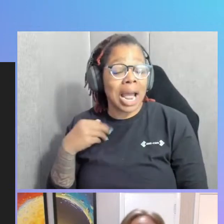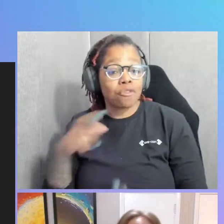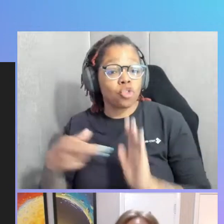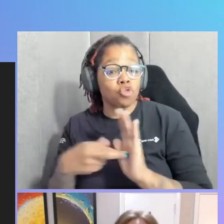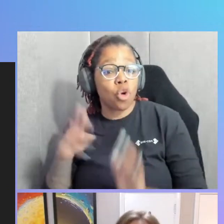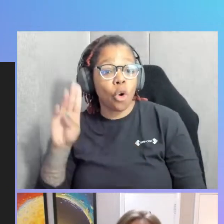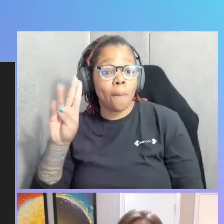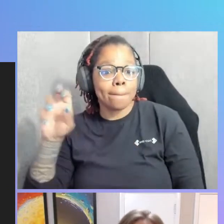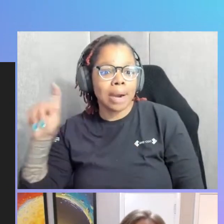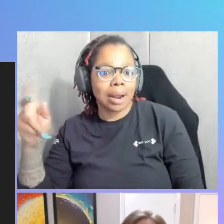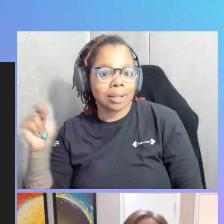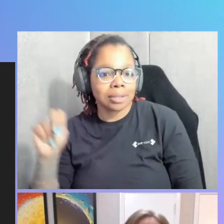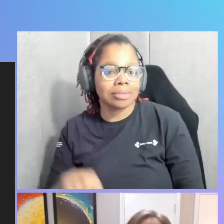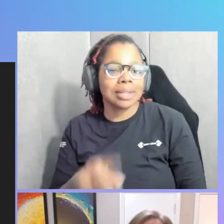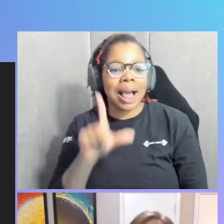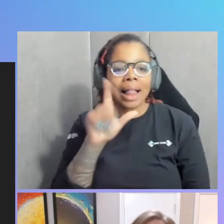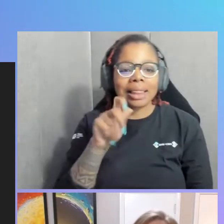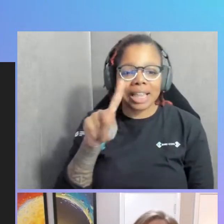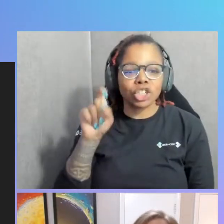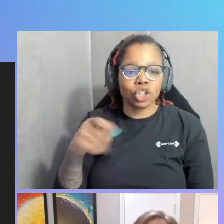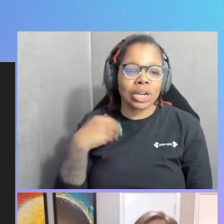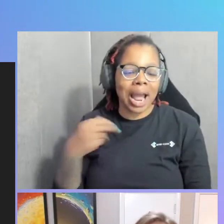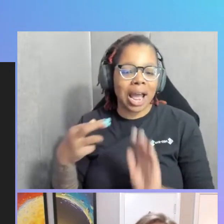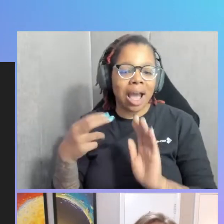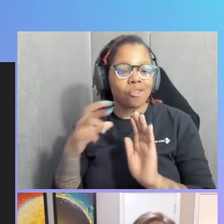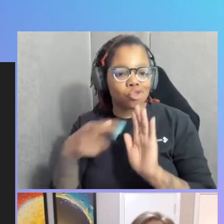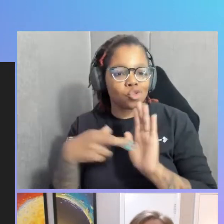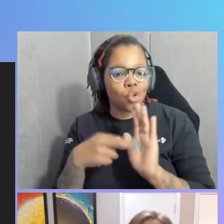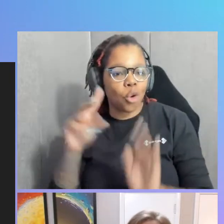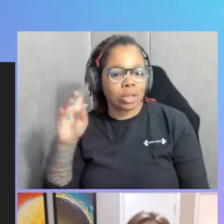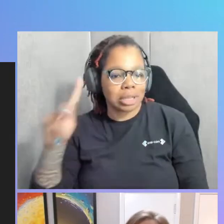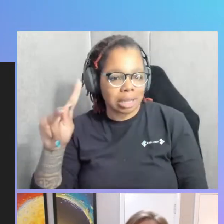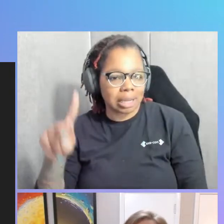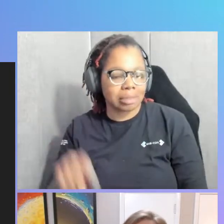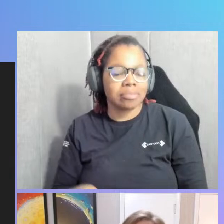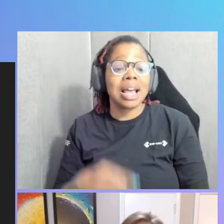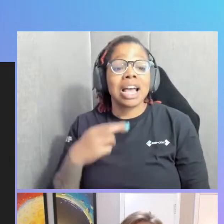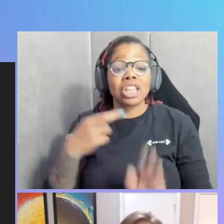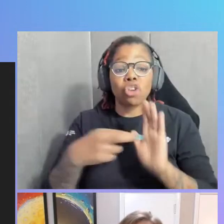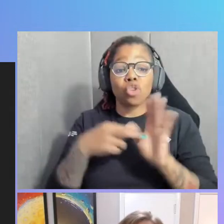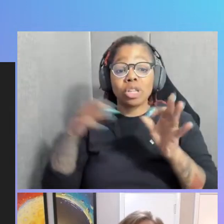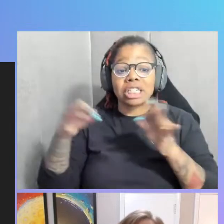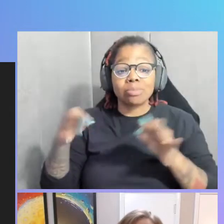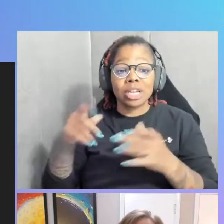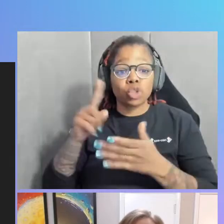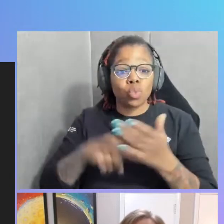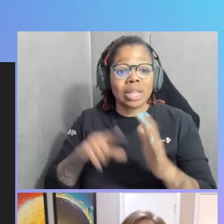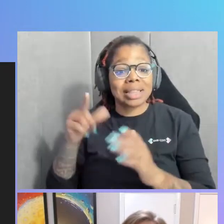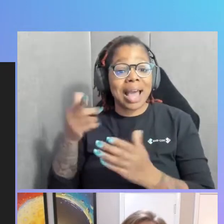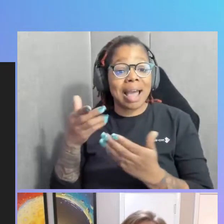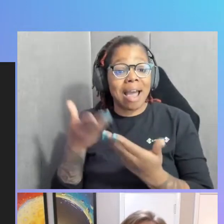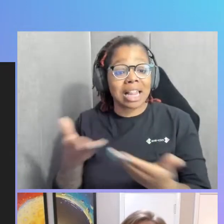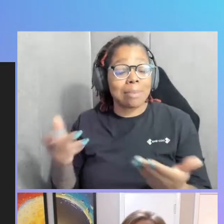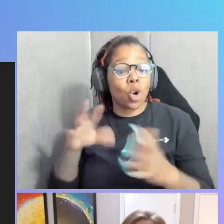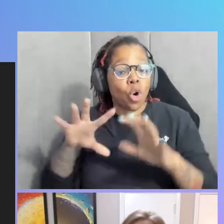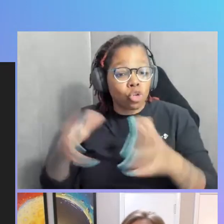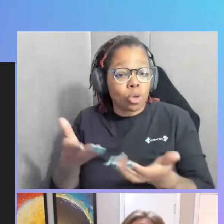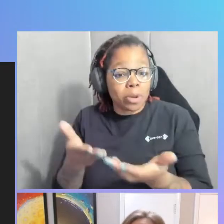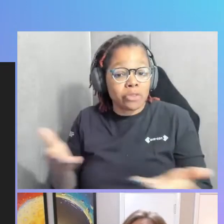have a roll of link, and the rolls describe what the element or group of elements is. And for